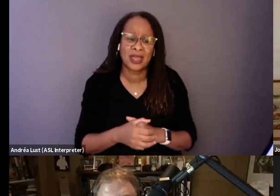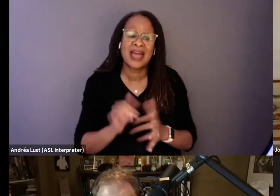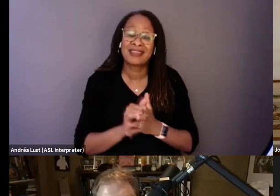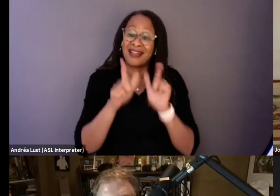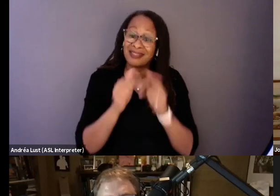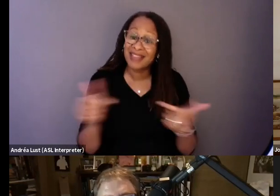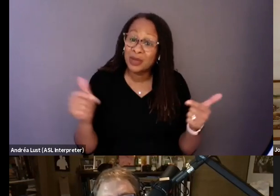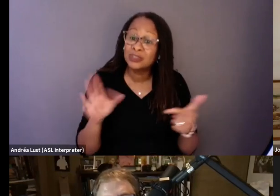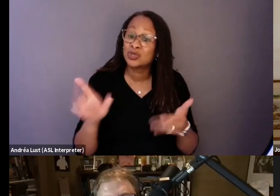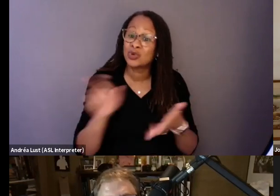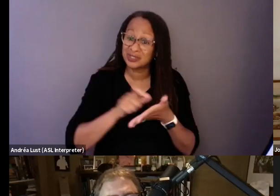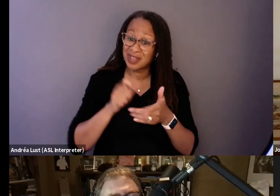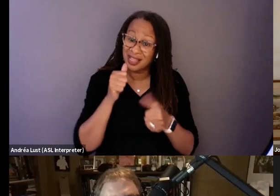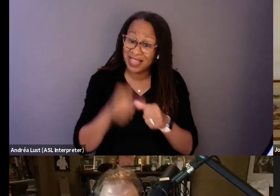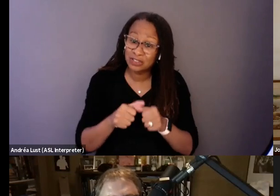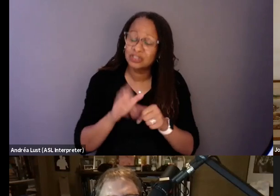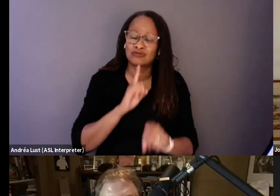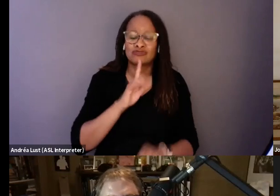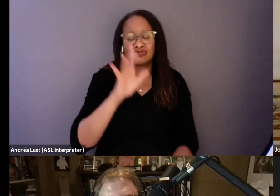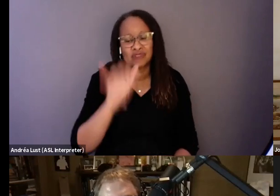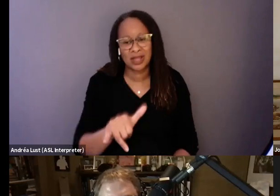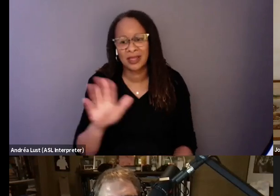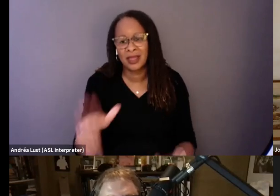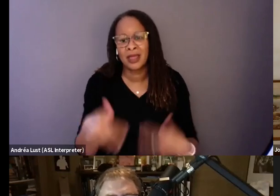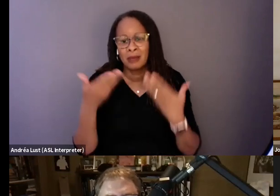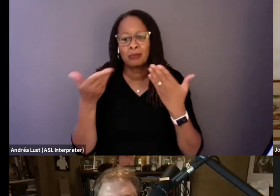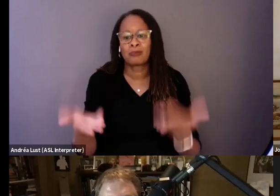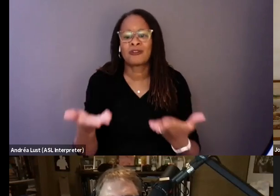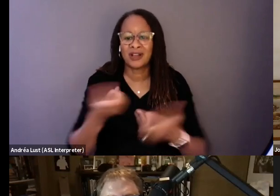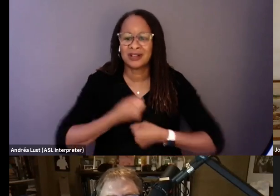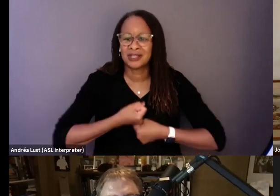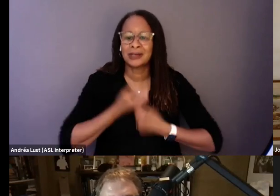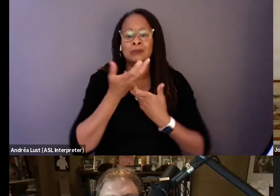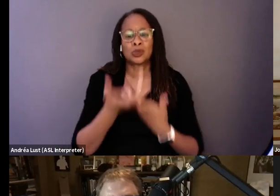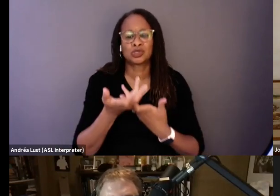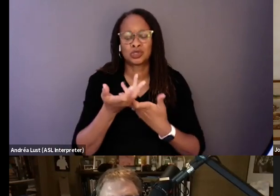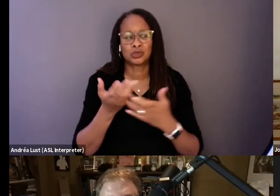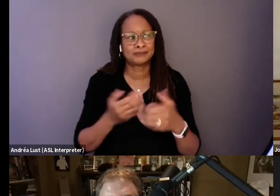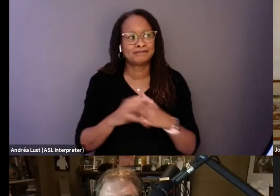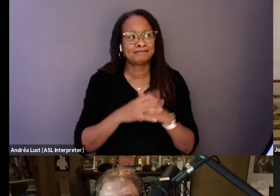those letters really provided an emotional through line to the entire film.